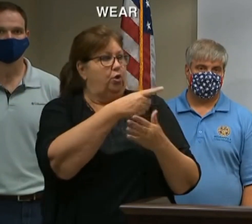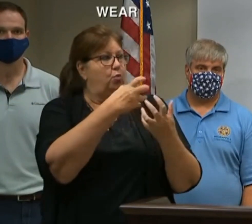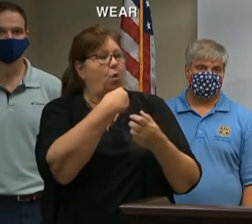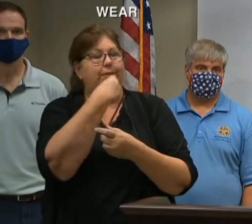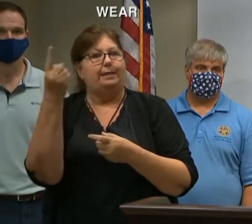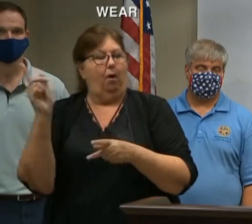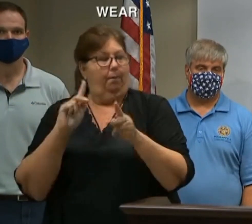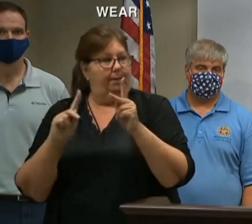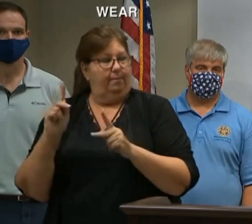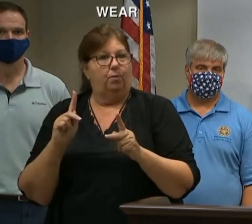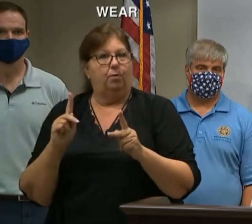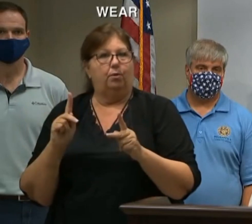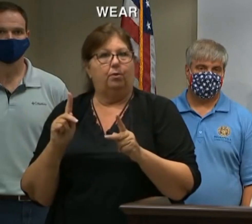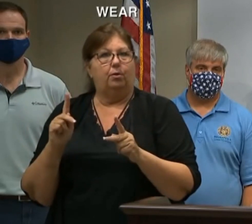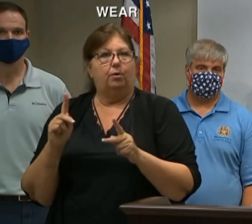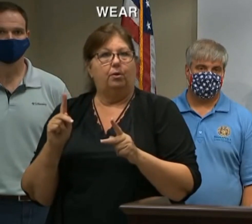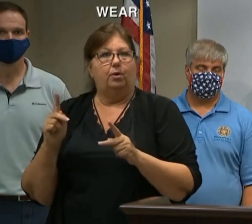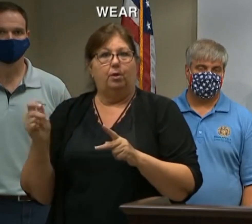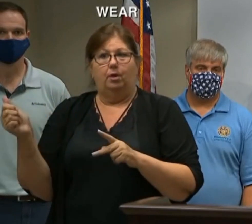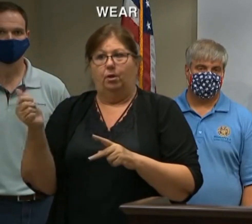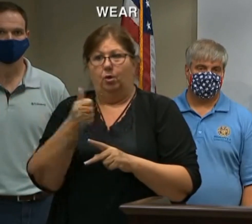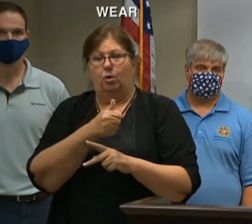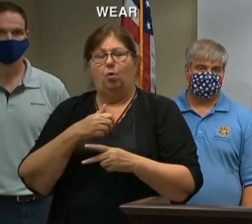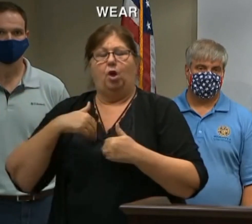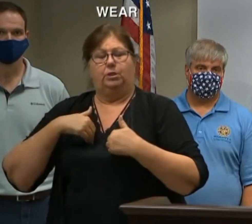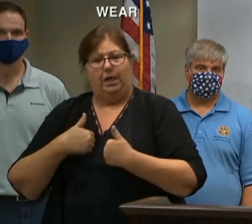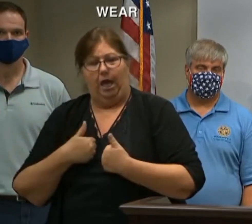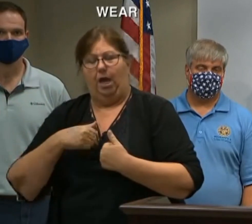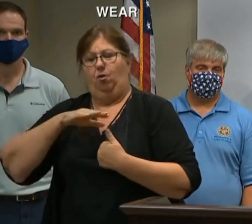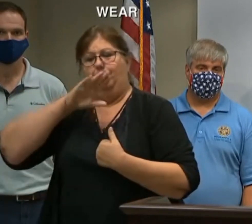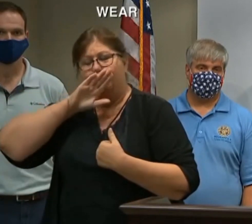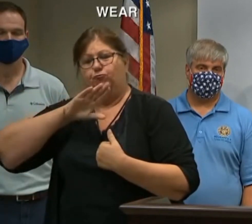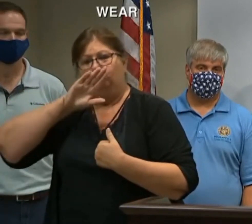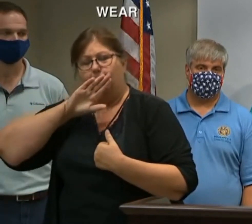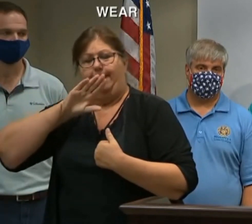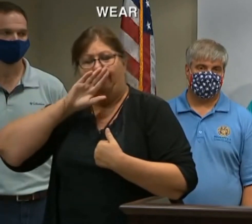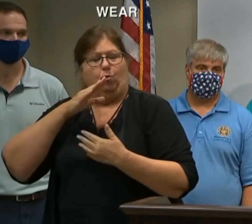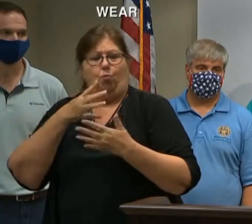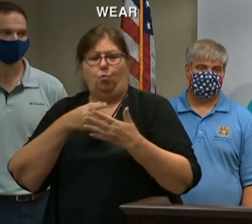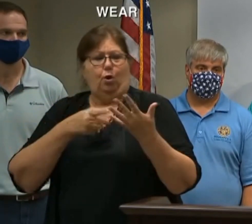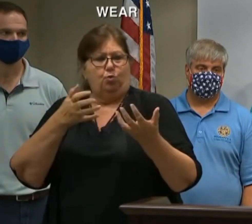you know a lot of people are tired and frustrated what would your message be to them at that